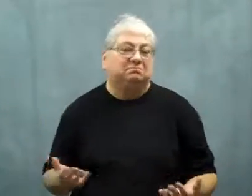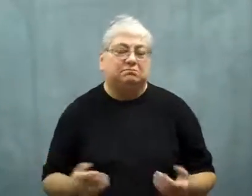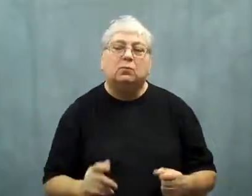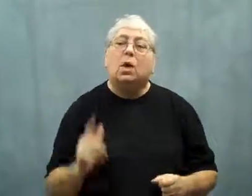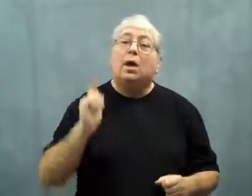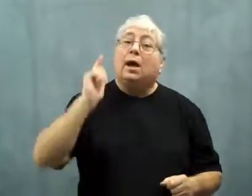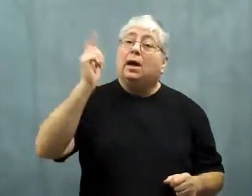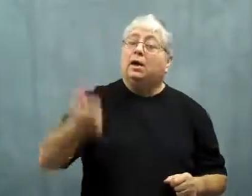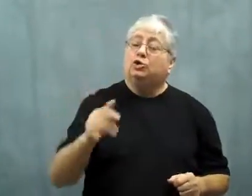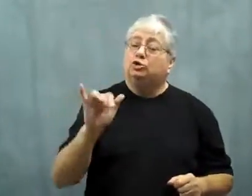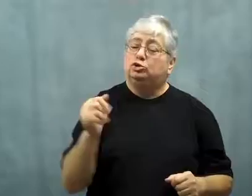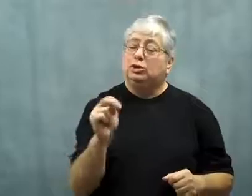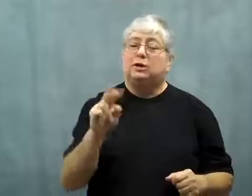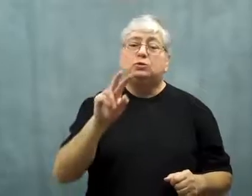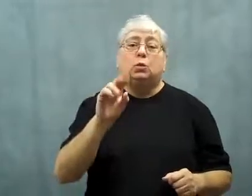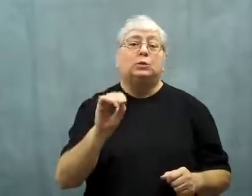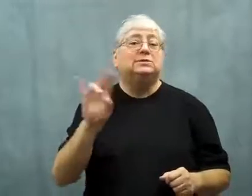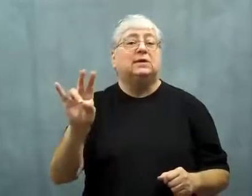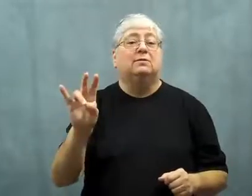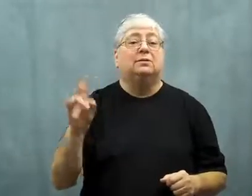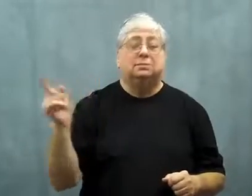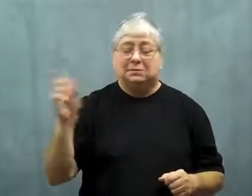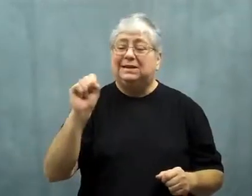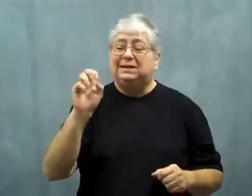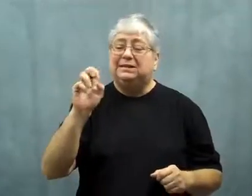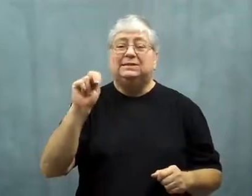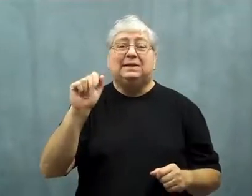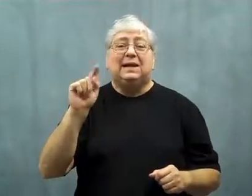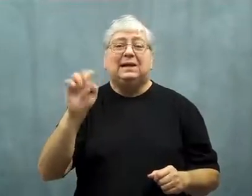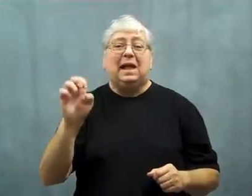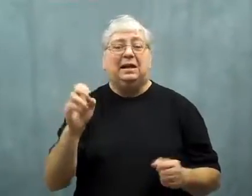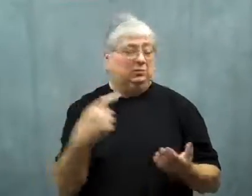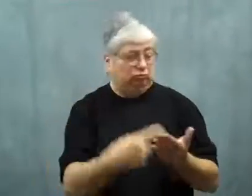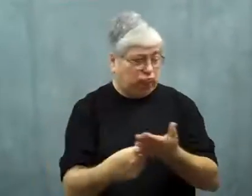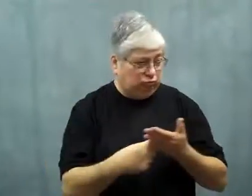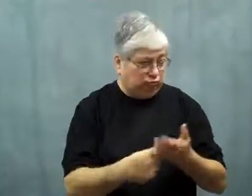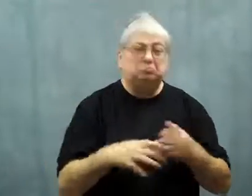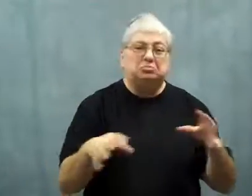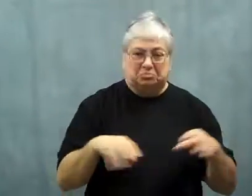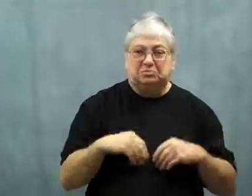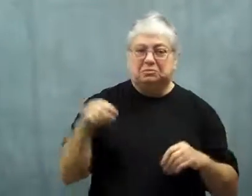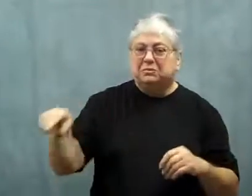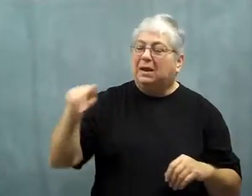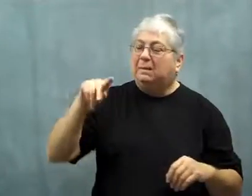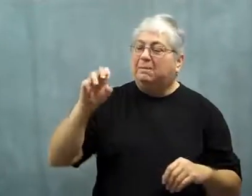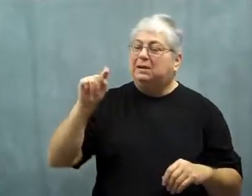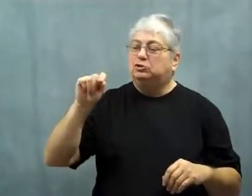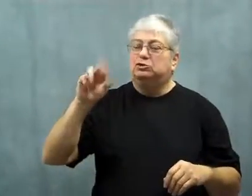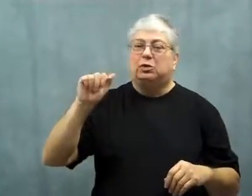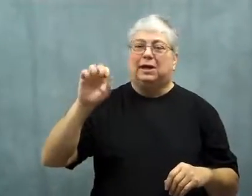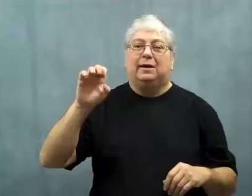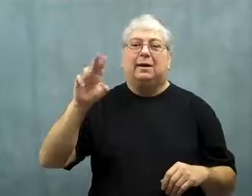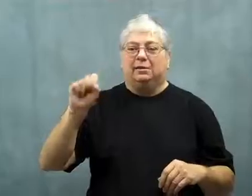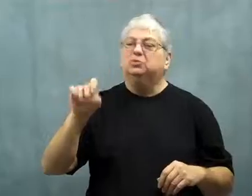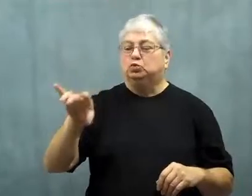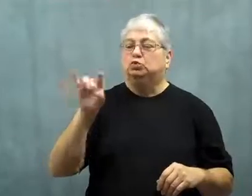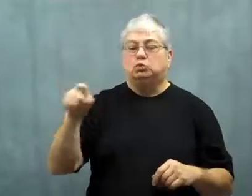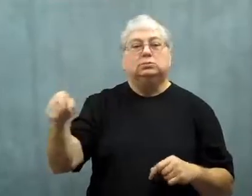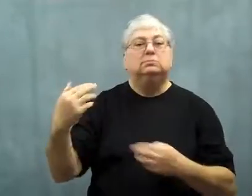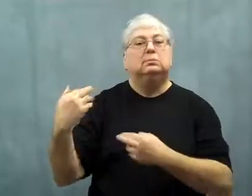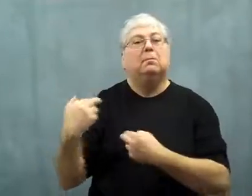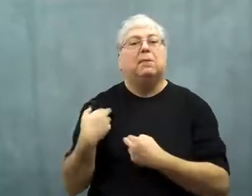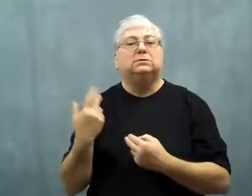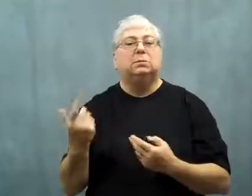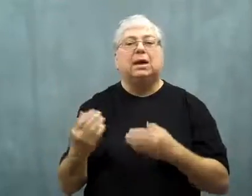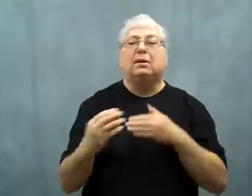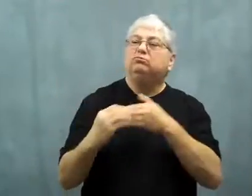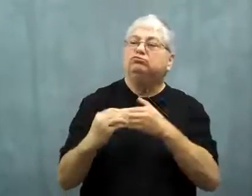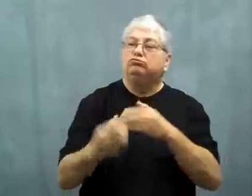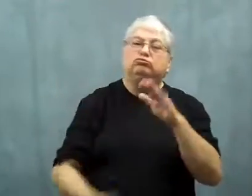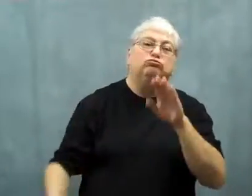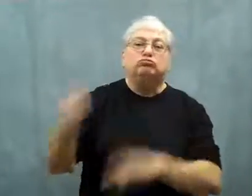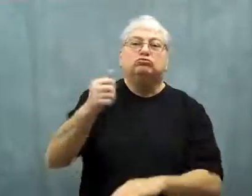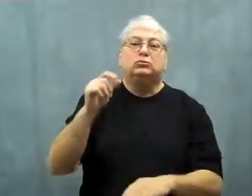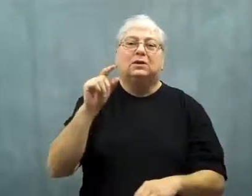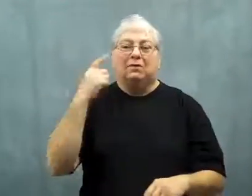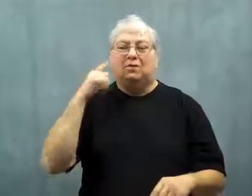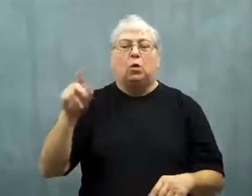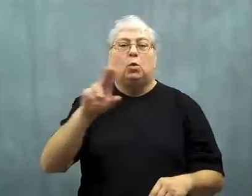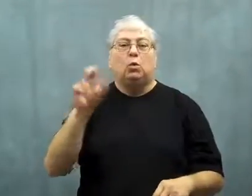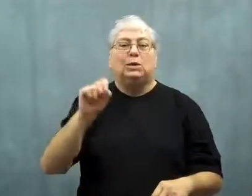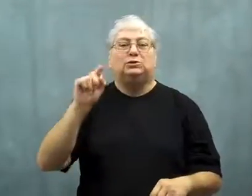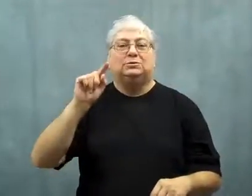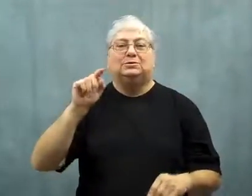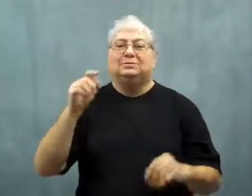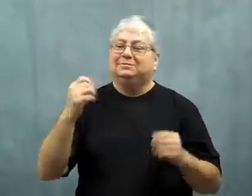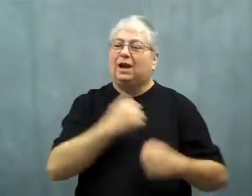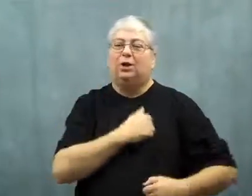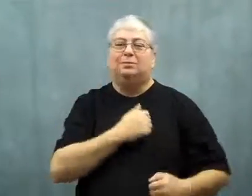In January of 2007, the Senate confirmed Petraeus' appointment